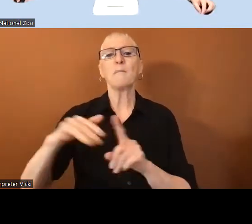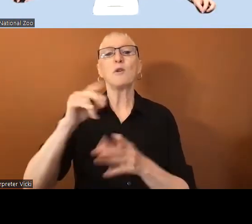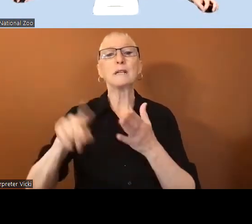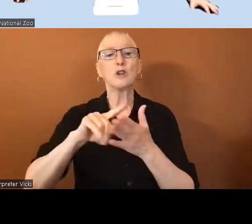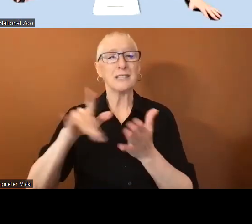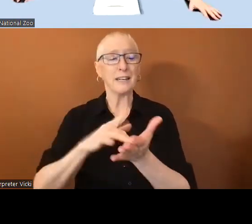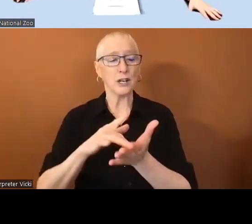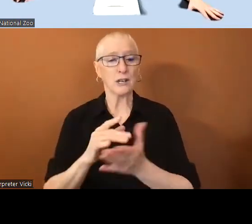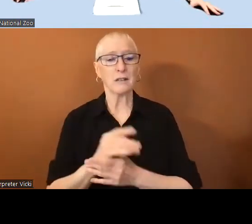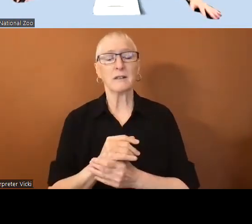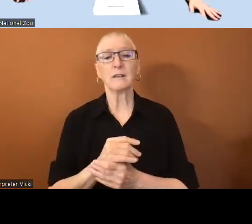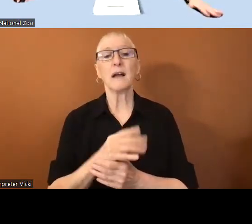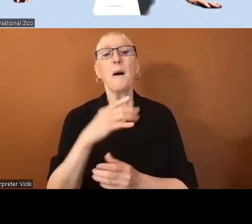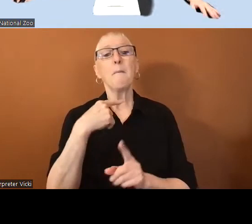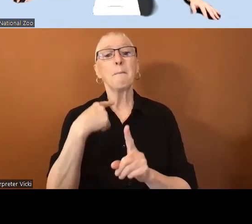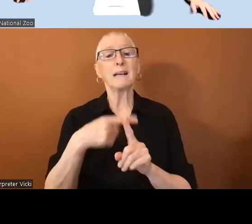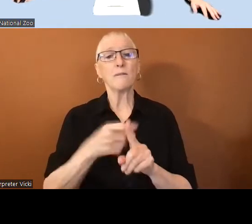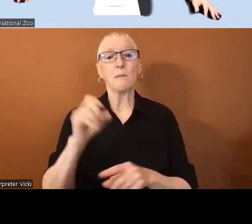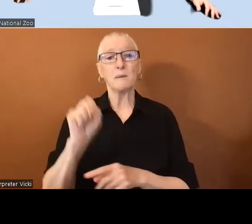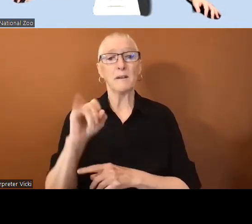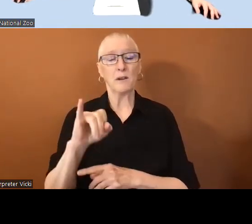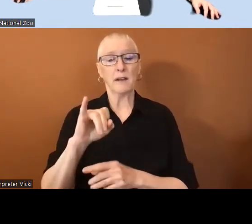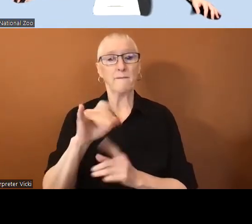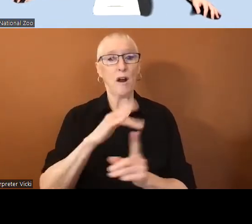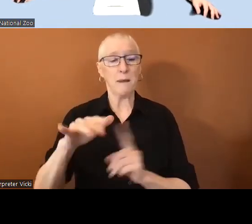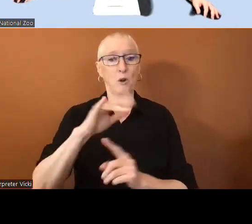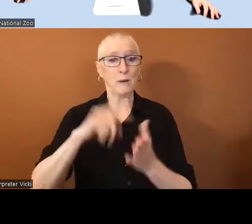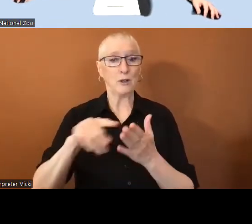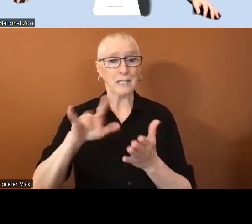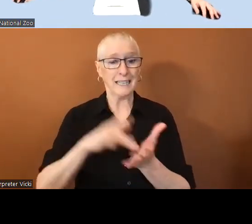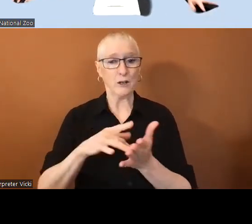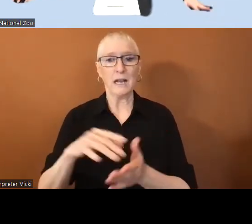Also joining us from the Smithsonian Environmental Research Center is Lexi who's going to be helping